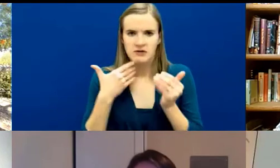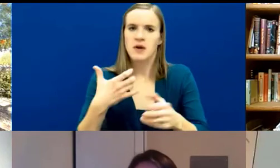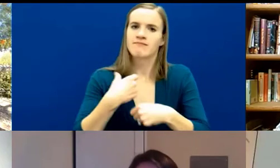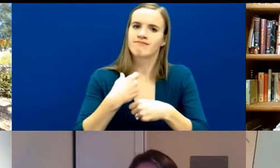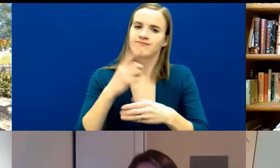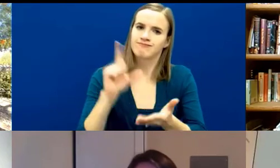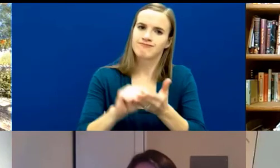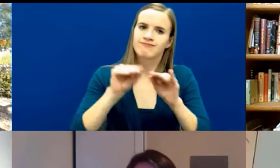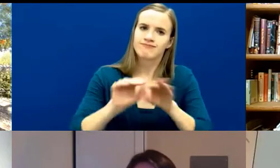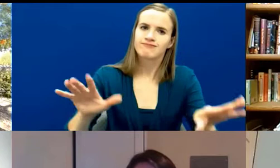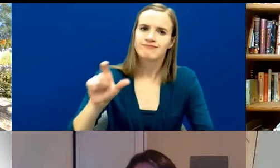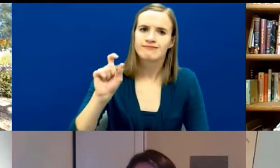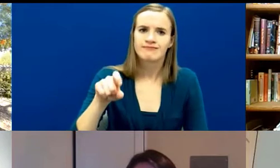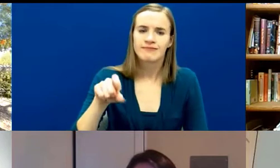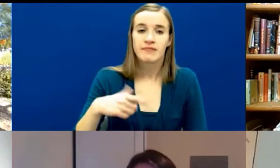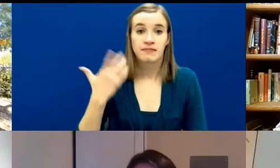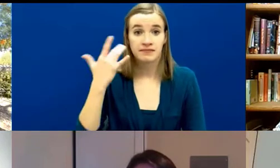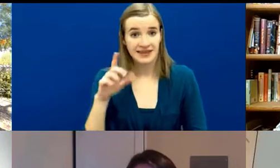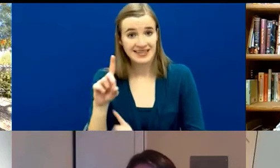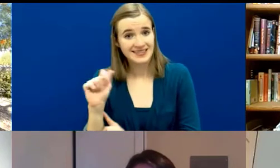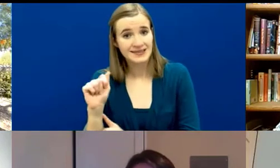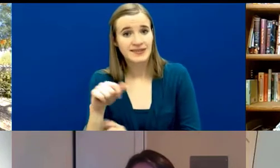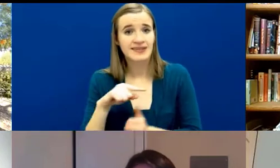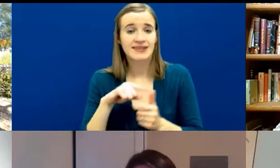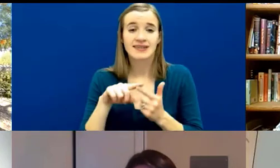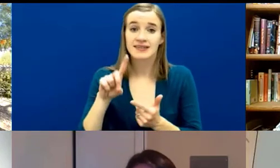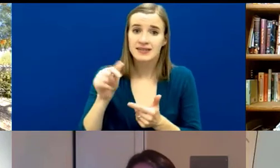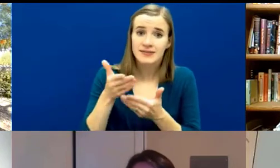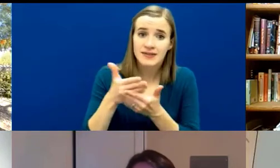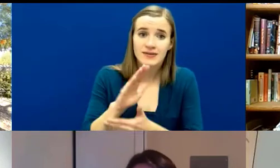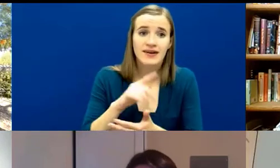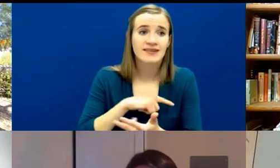disability, disability rights and the history of the Capitol Crawl and the